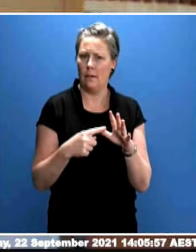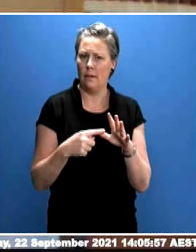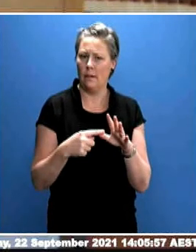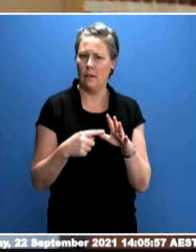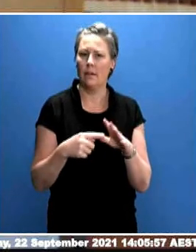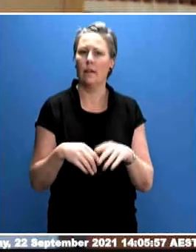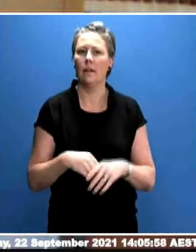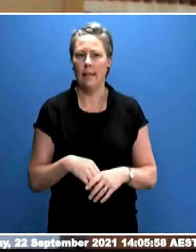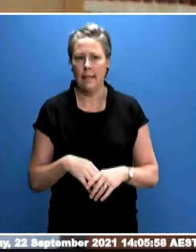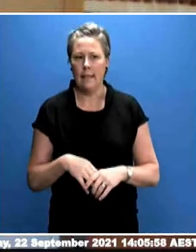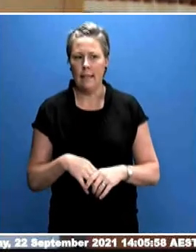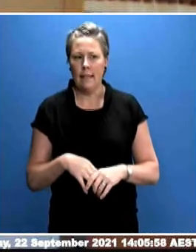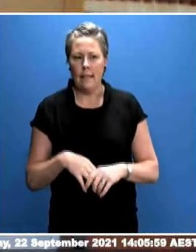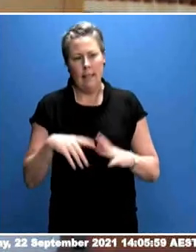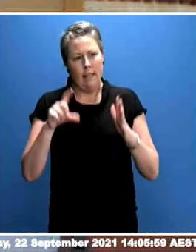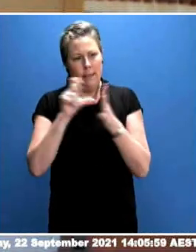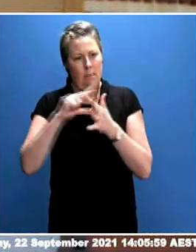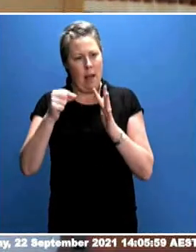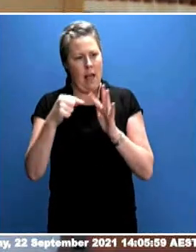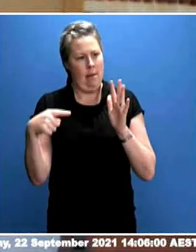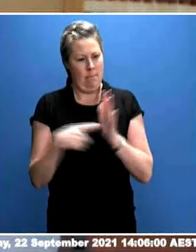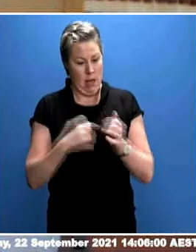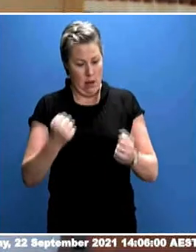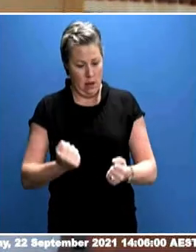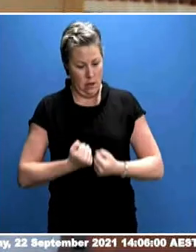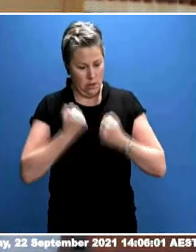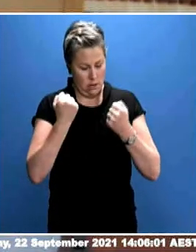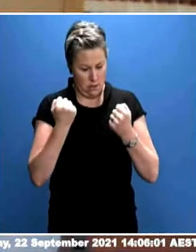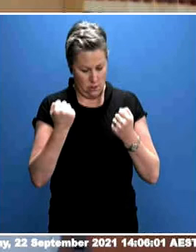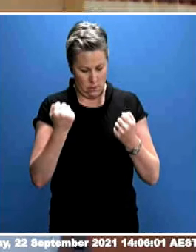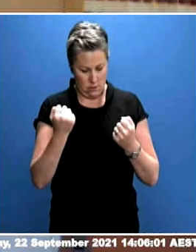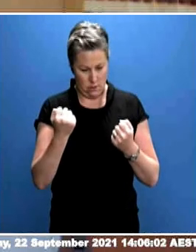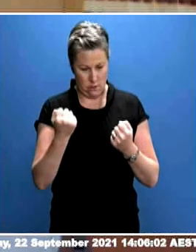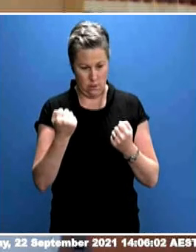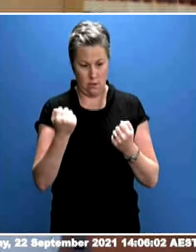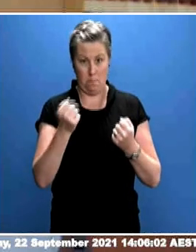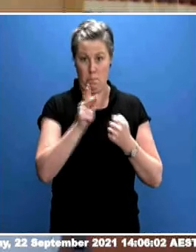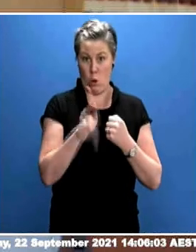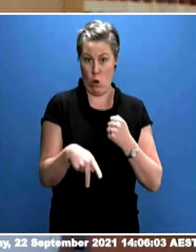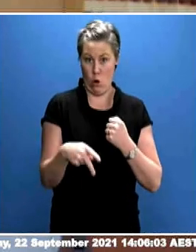The department manages --- I have 15 in the Metro, we've got nine in